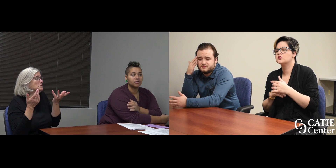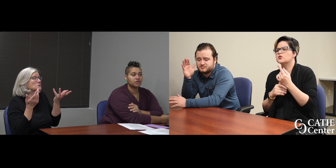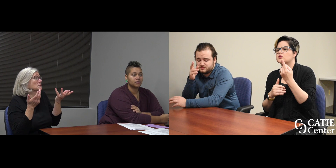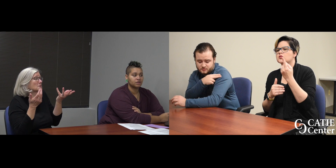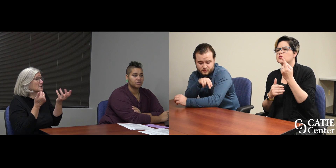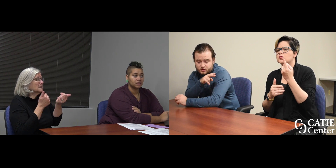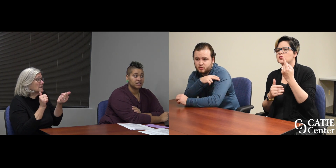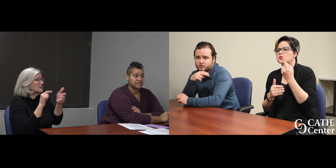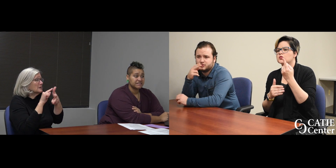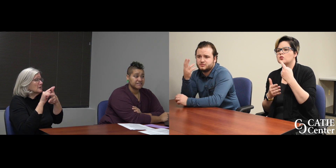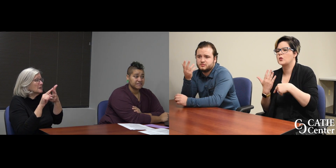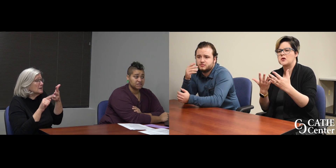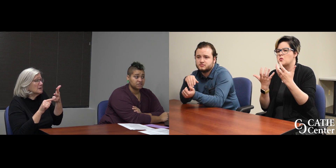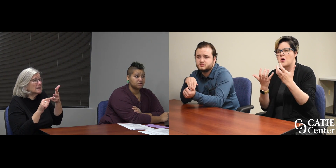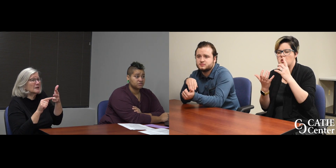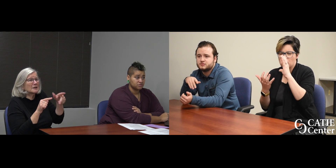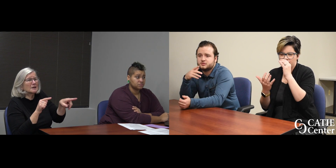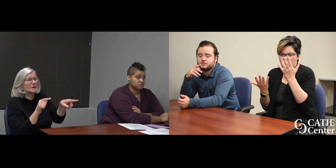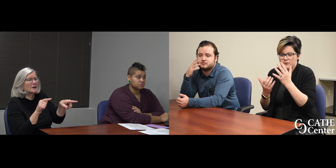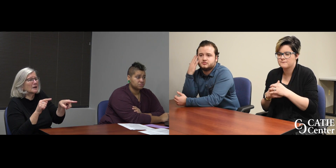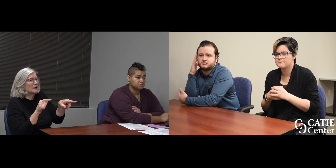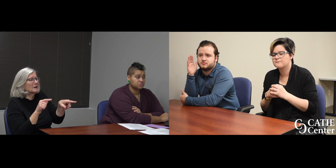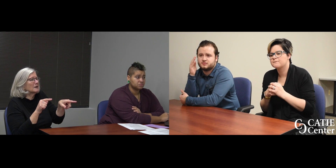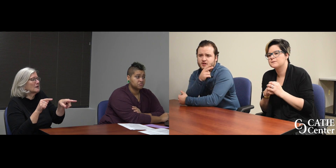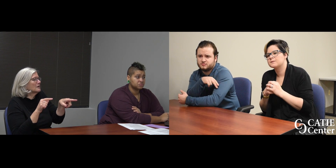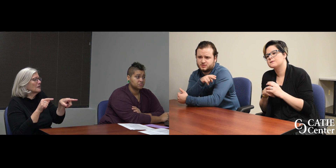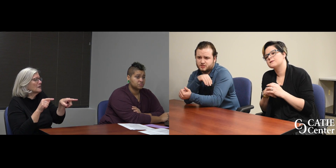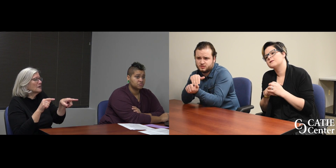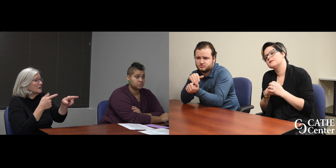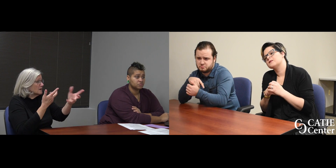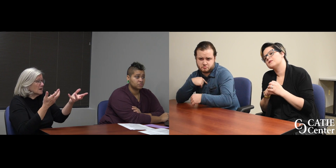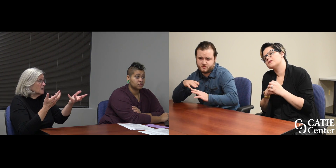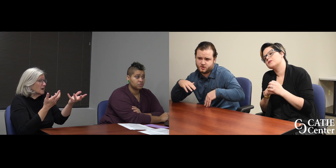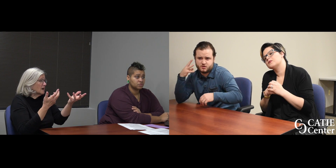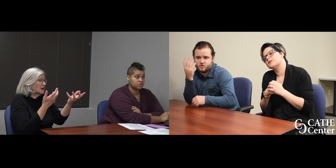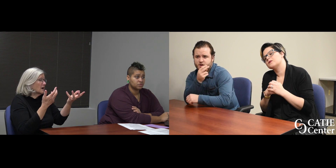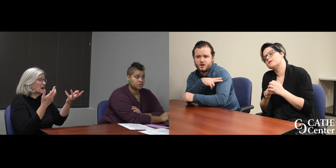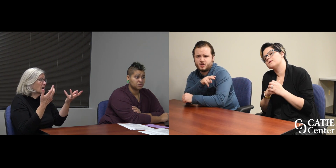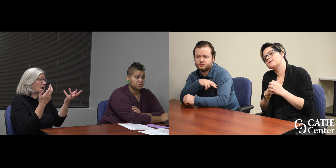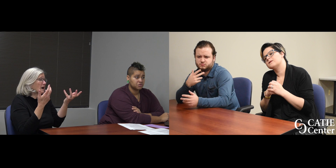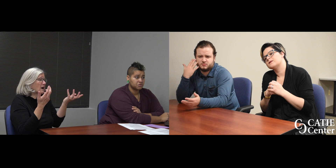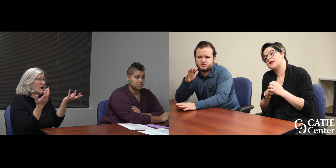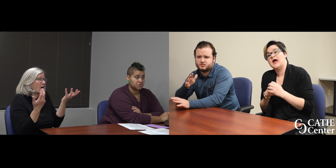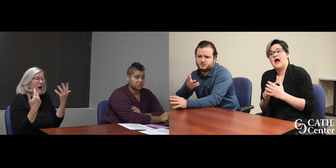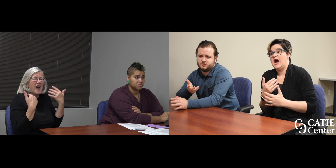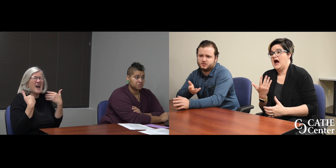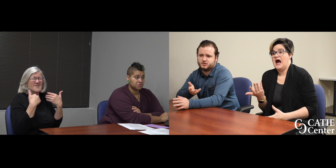What exactly are you looking for?